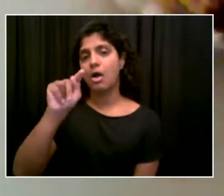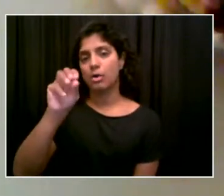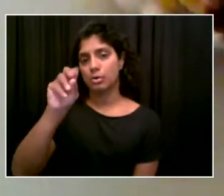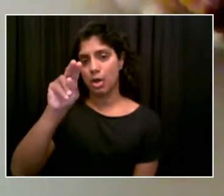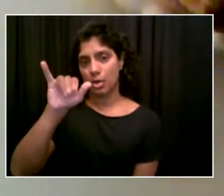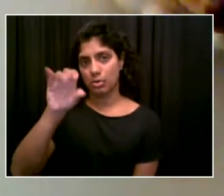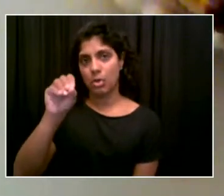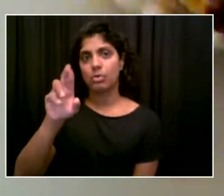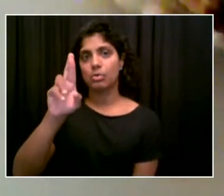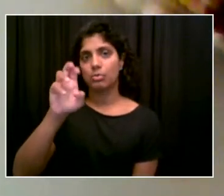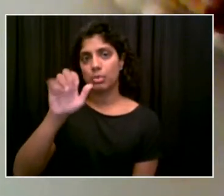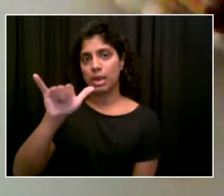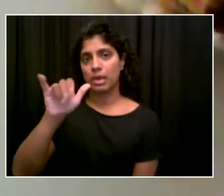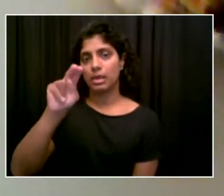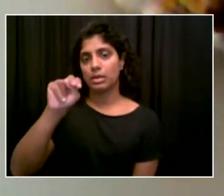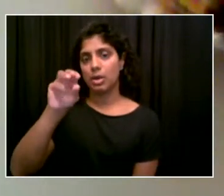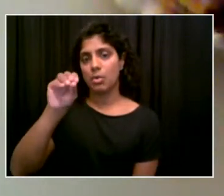ANOTHER BROOKLYNITE FROM THE GREATEST